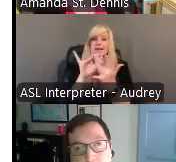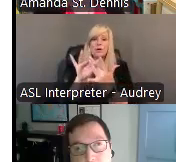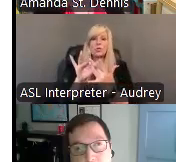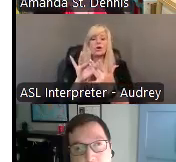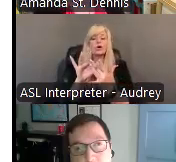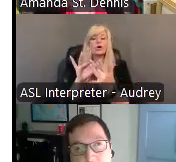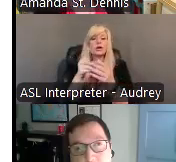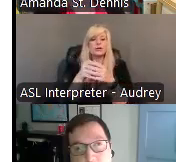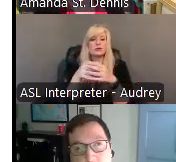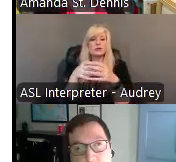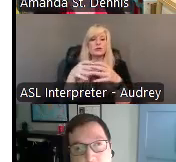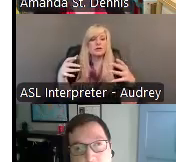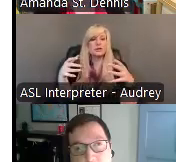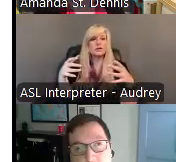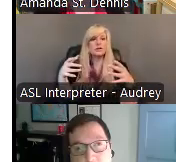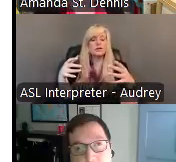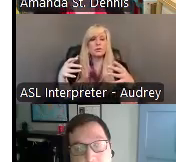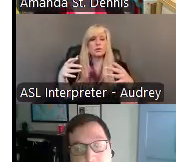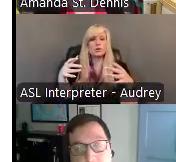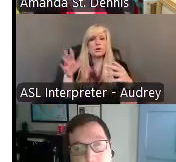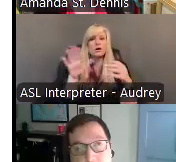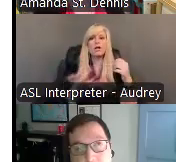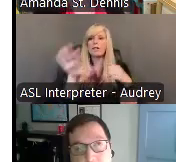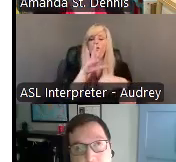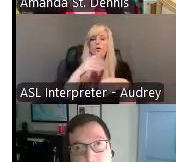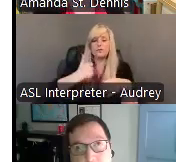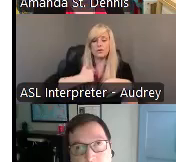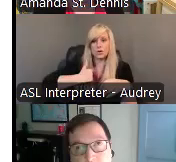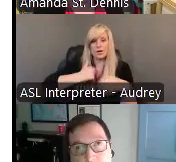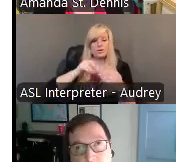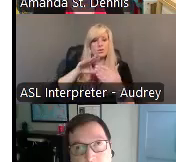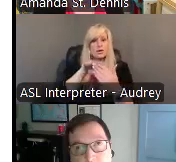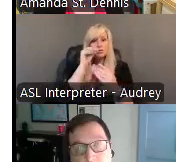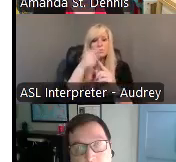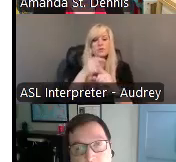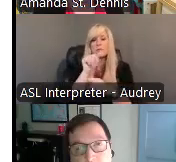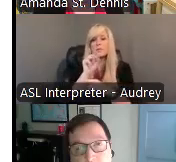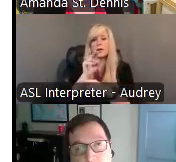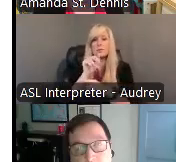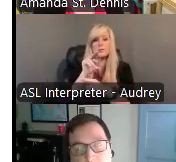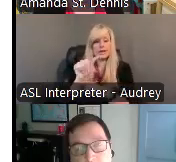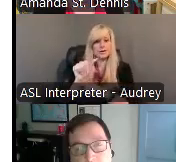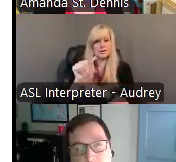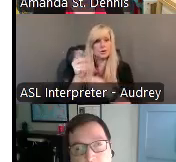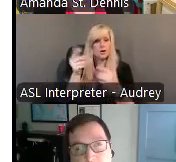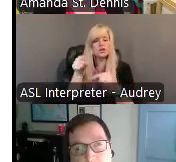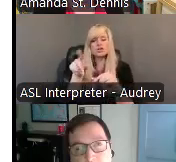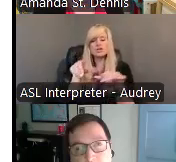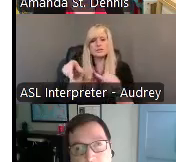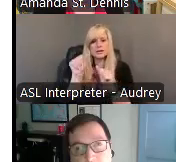networks all across Canada. And what I’ve learned from Amanda, as she’s taking on and we now have